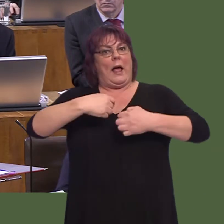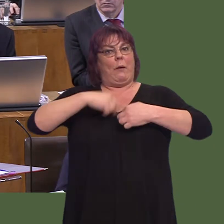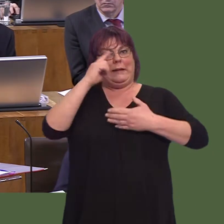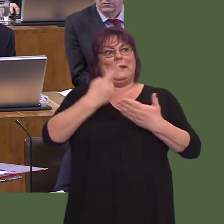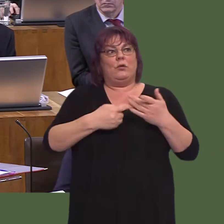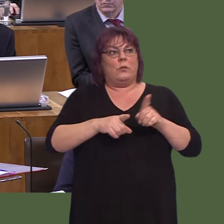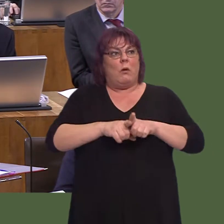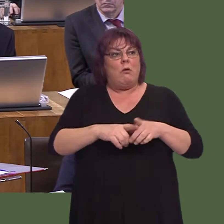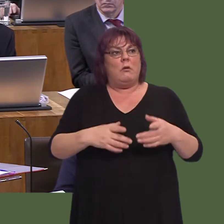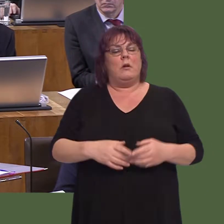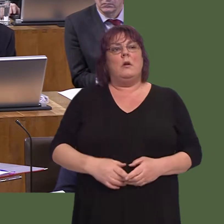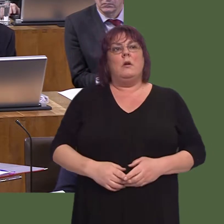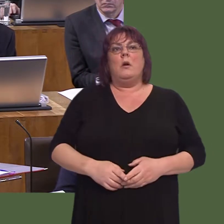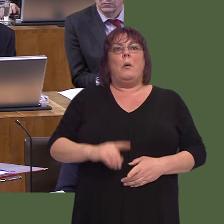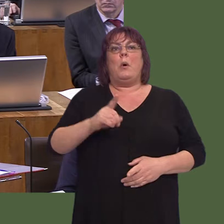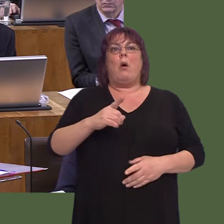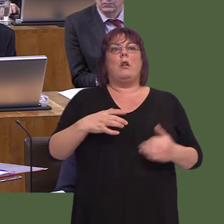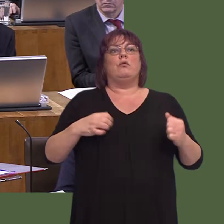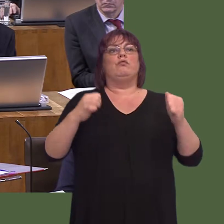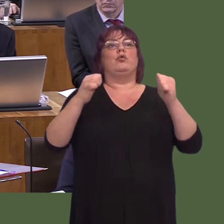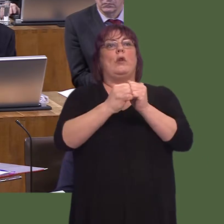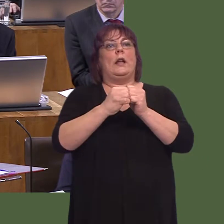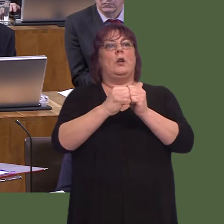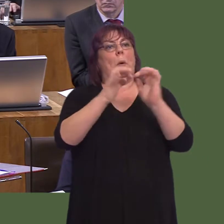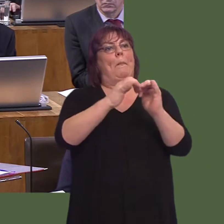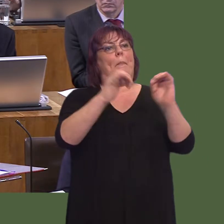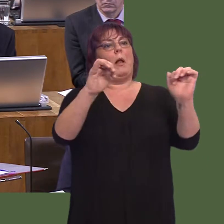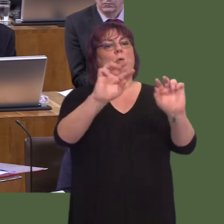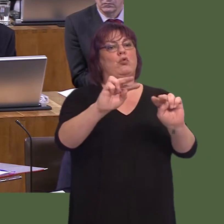But you cannot on the one hand say, 'We've signed up to a parliamentary review looking